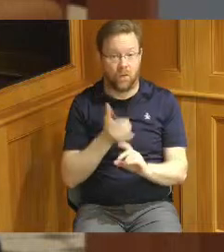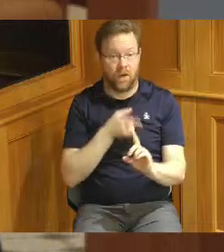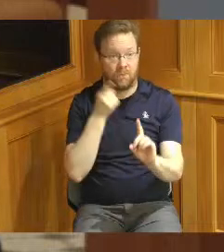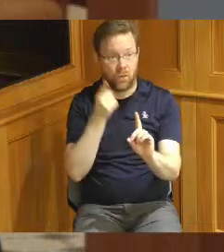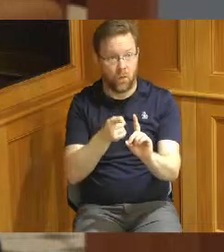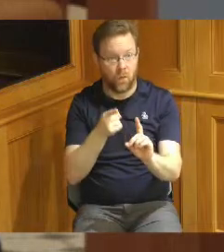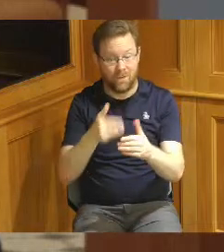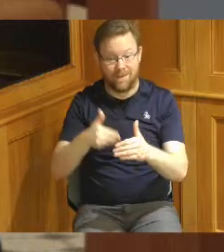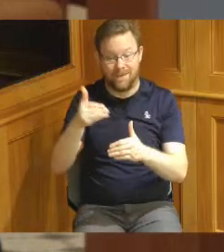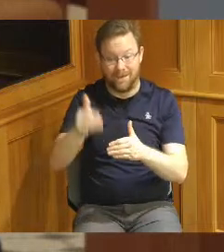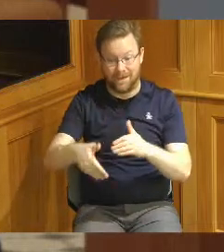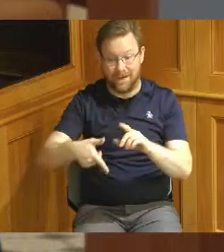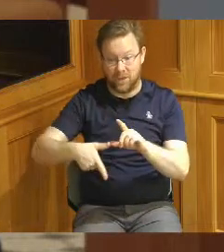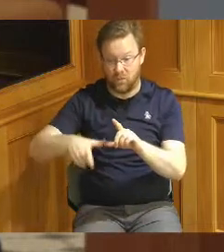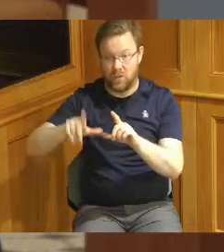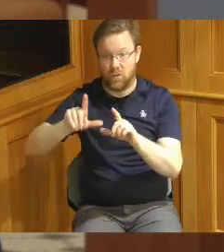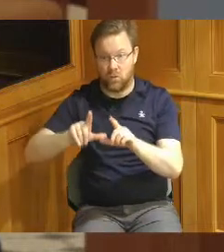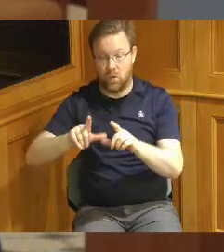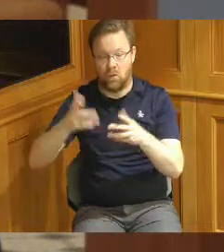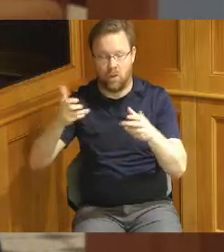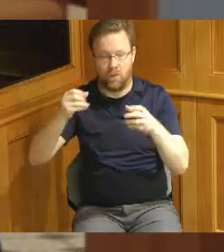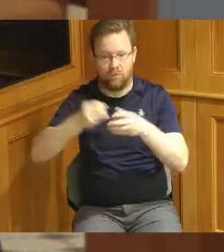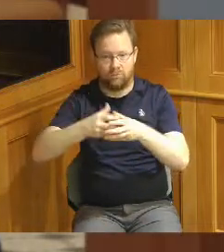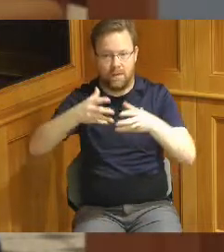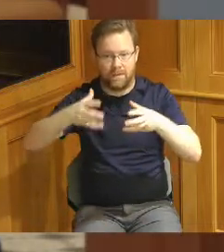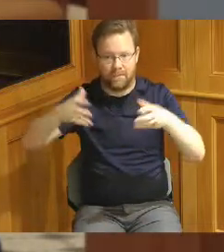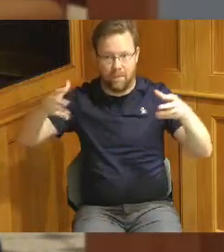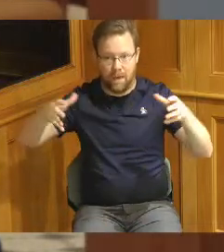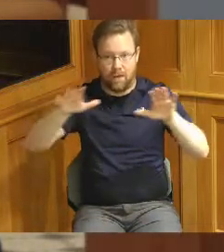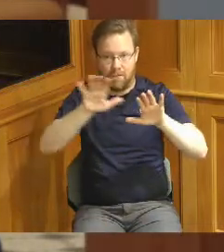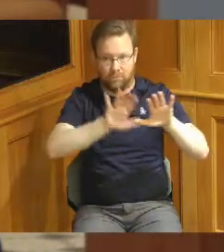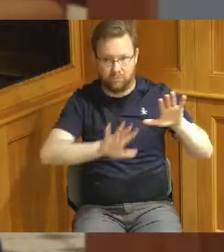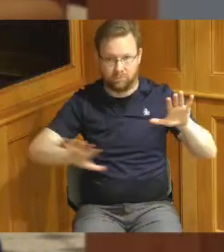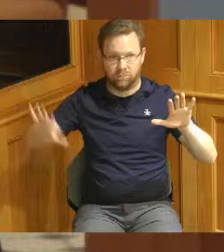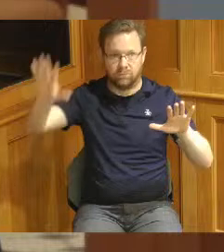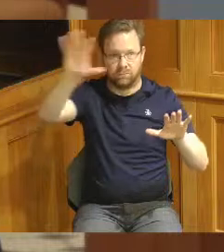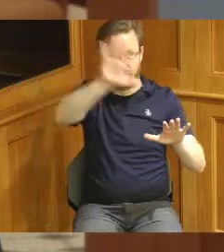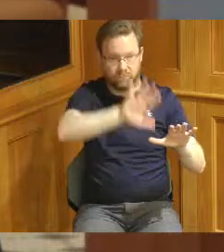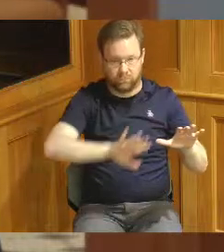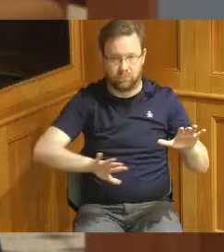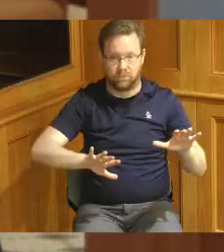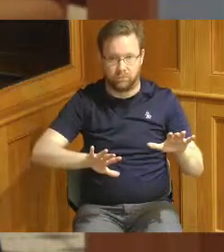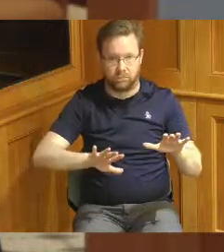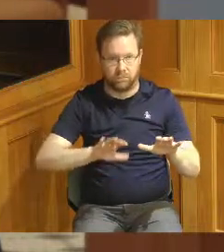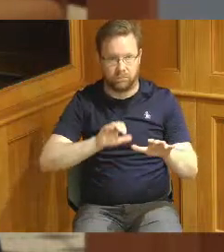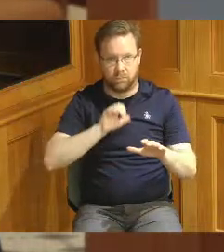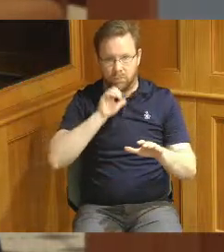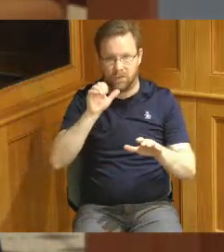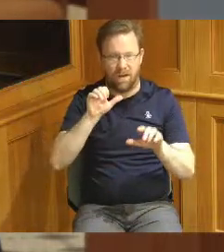agreement between IUOE local 20 this is the senior building managers in the county item number 22